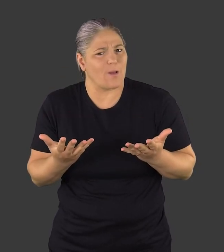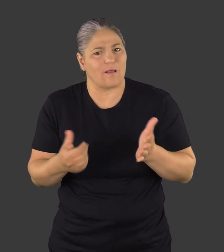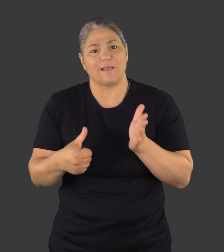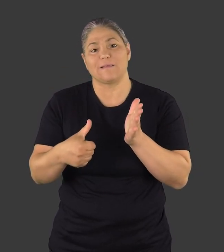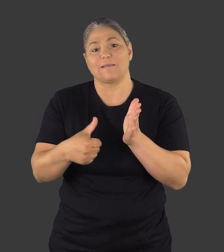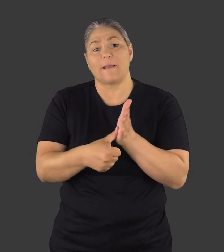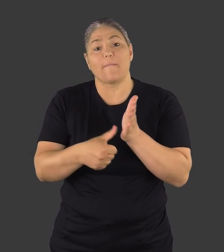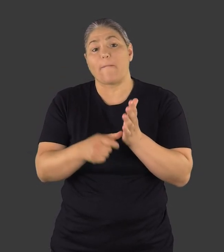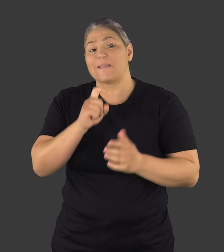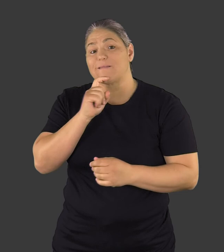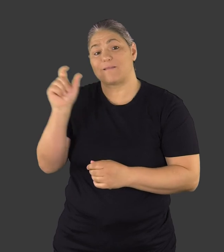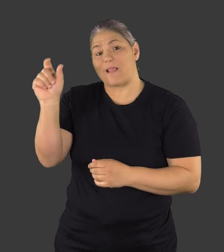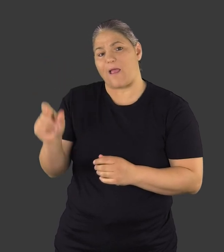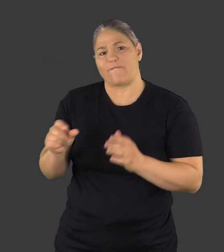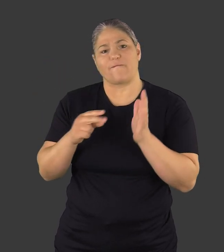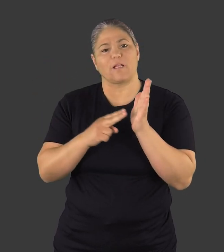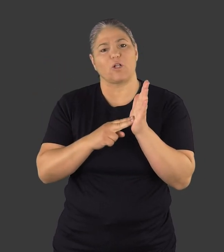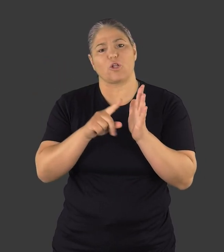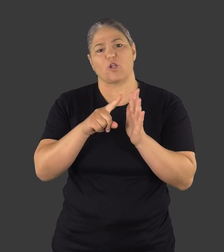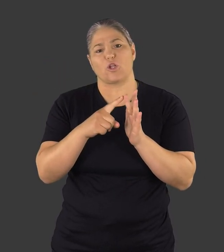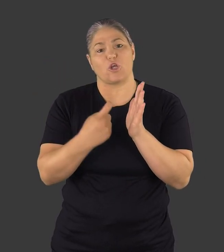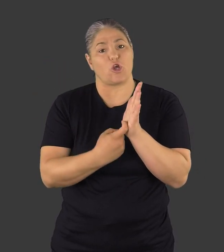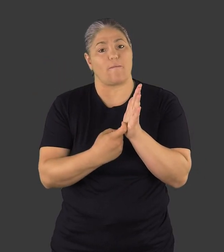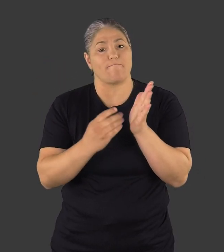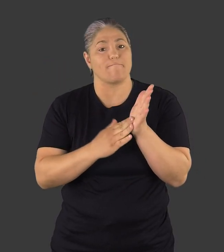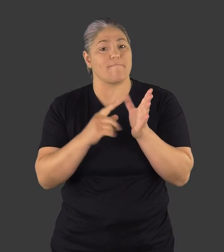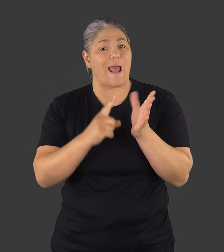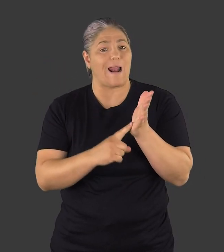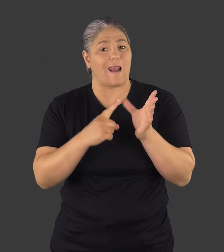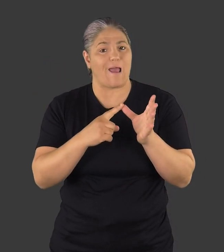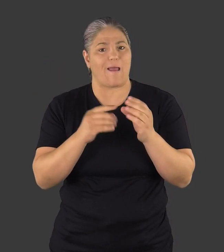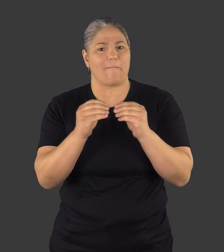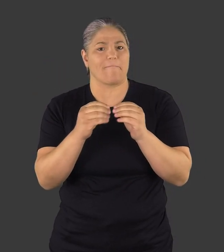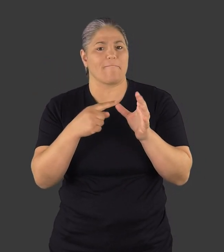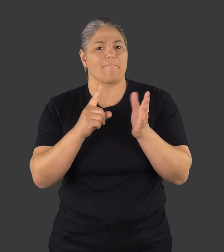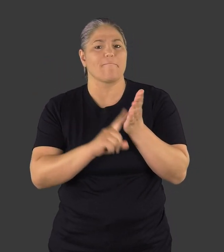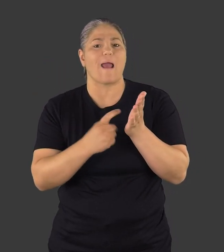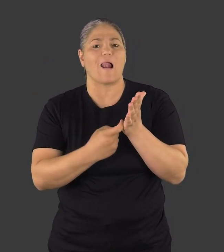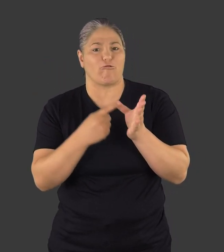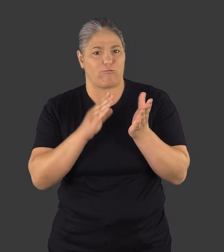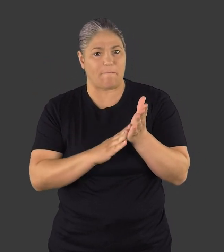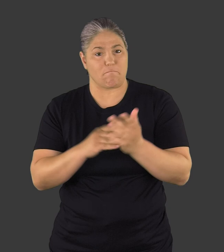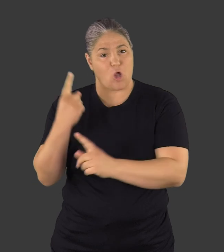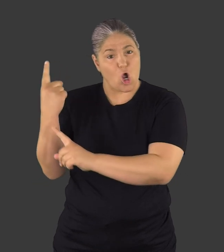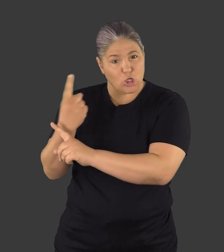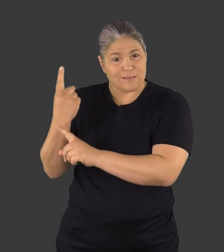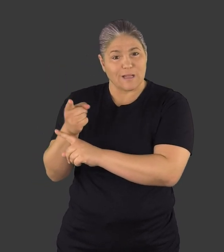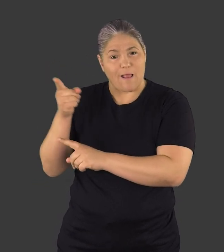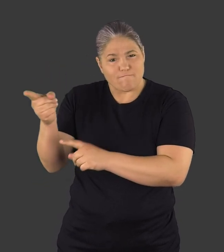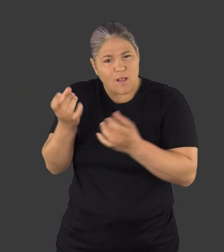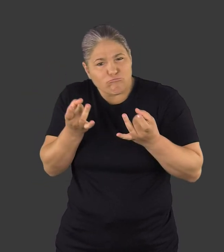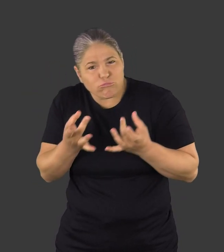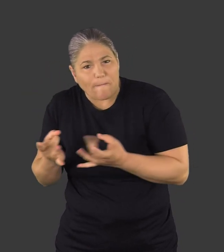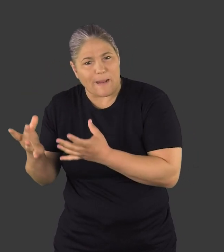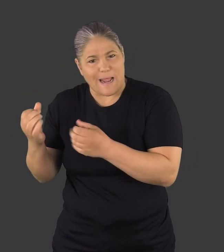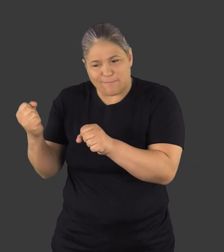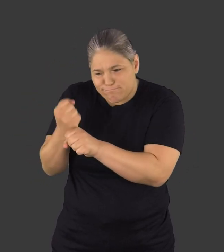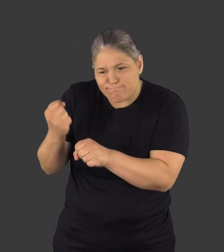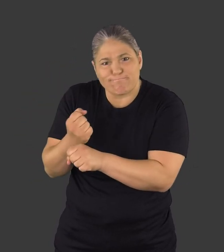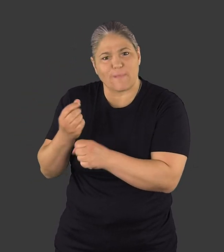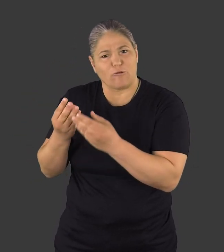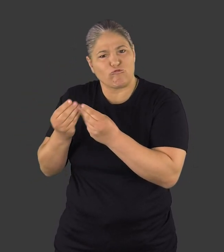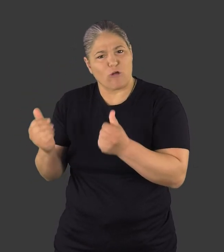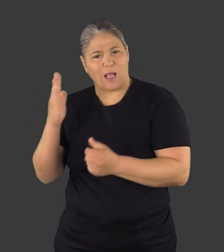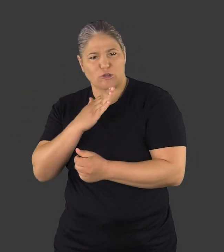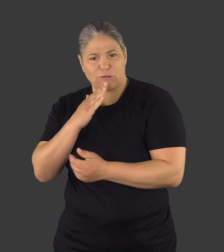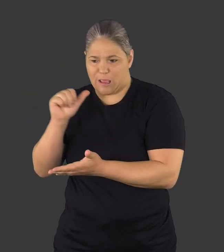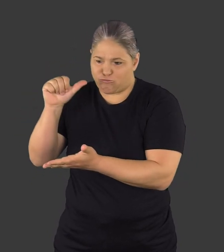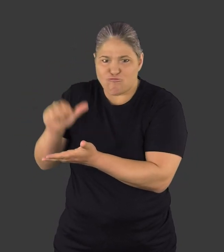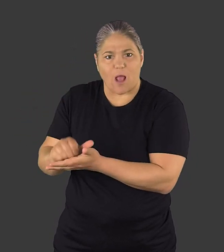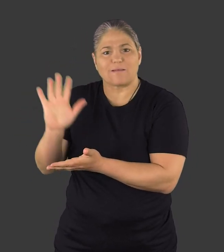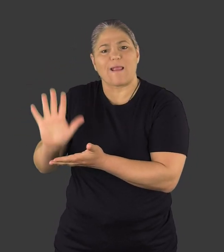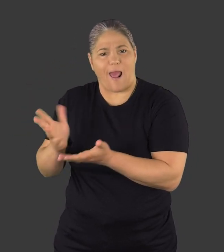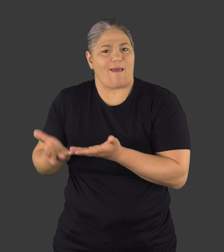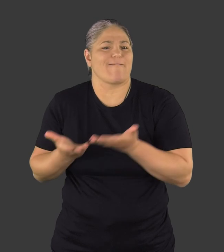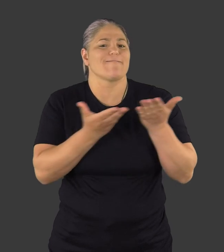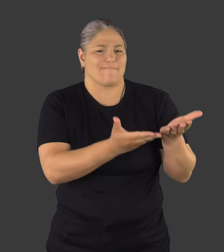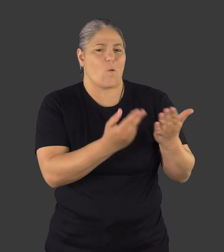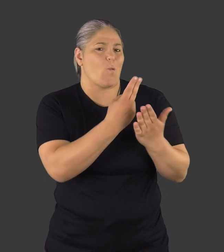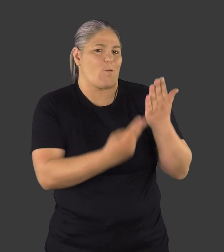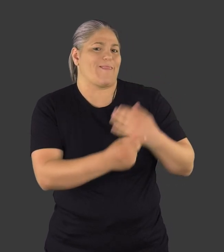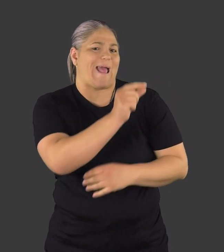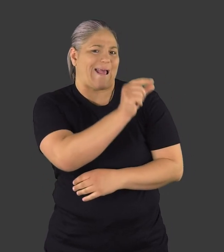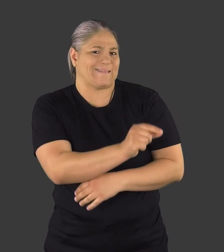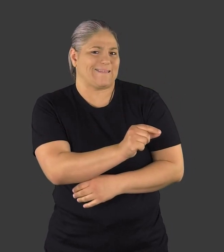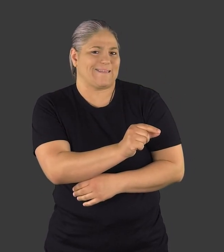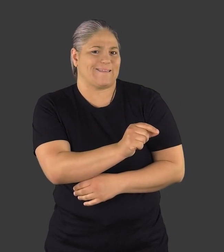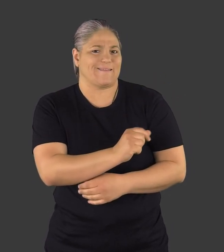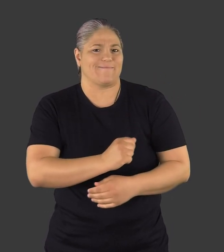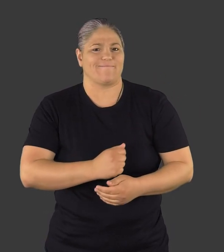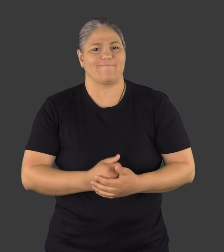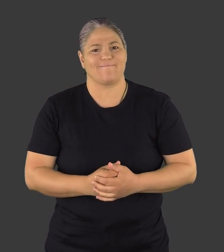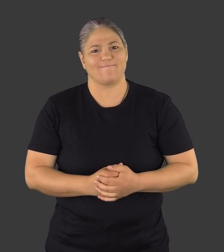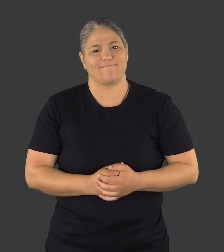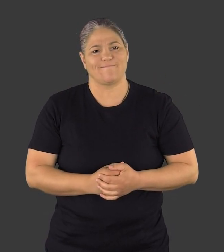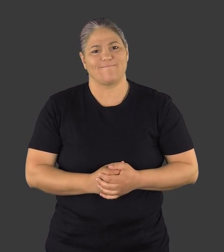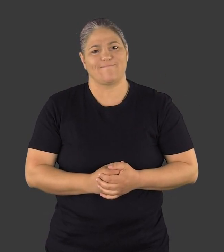Te Papa conservator Nirmala Balram prepared some herself for Singh.